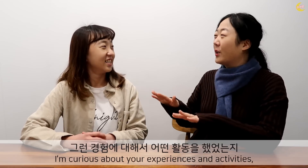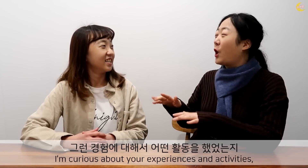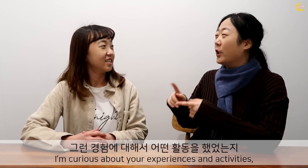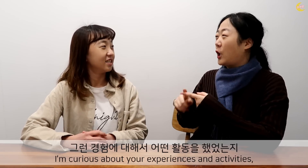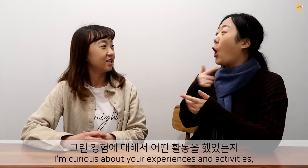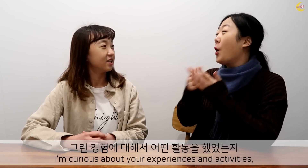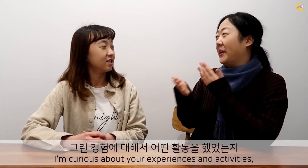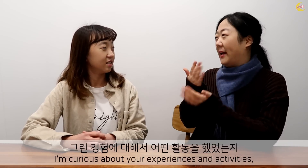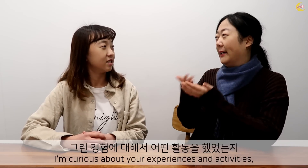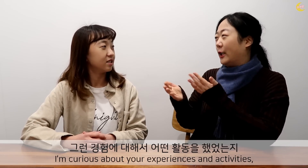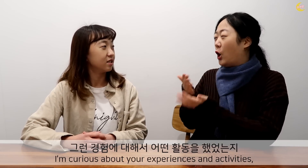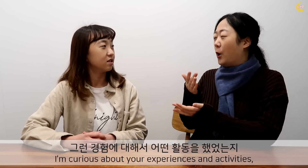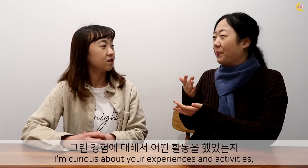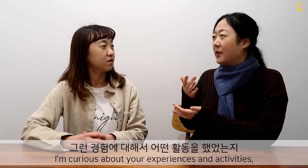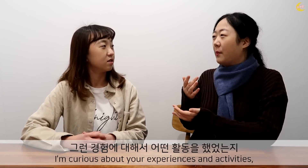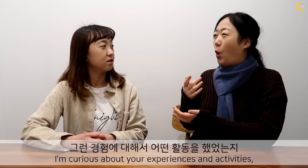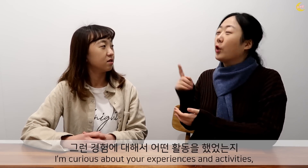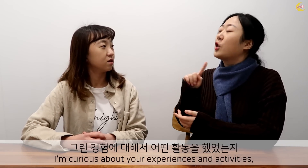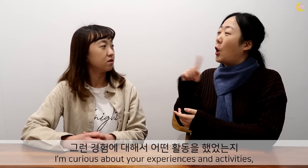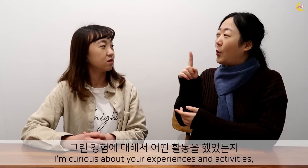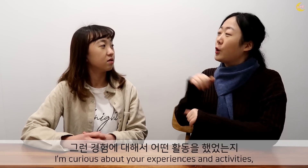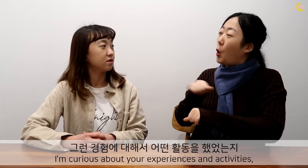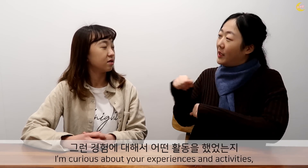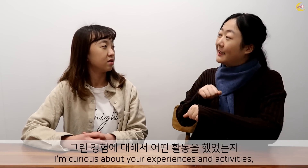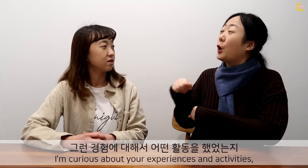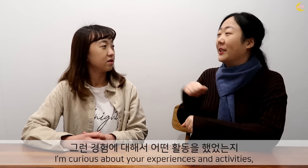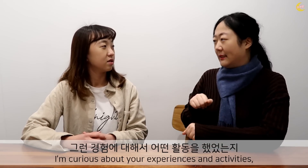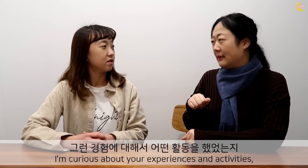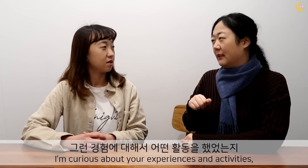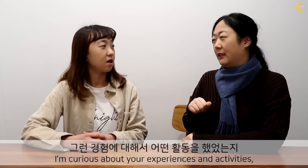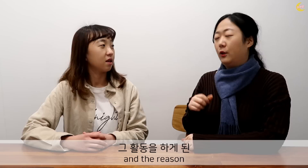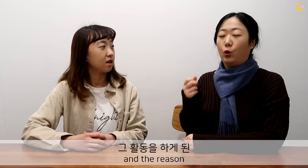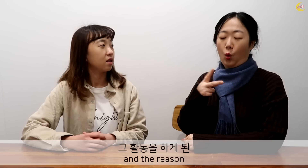I’m curious about your experiences and activities,